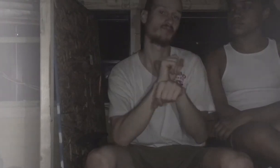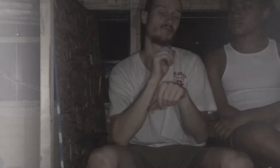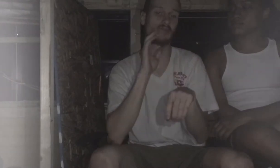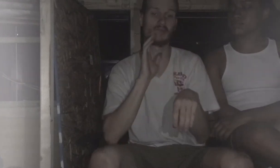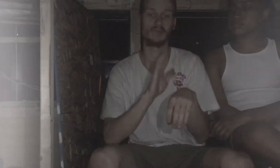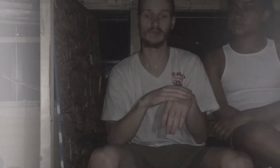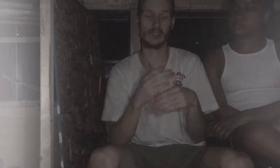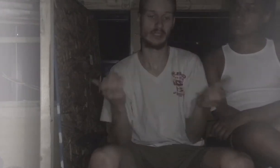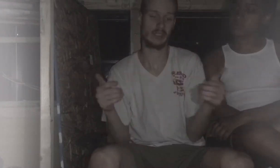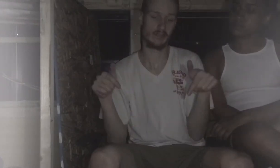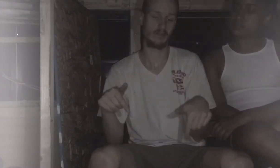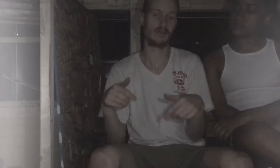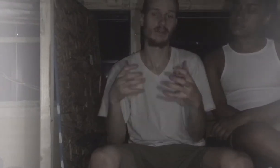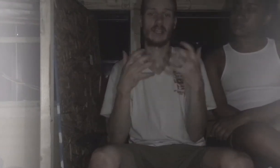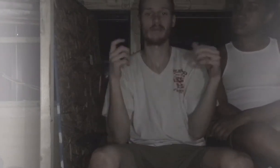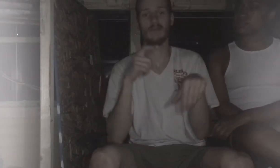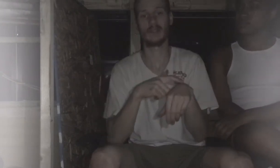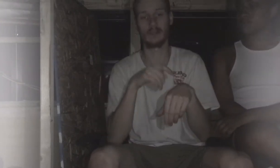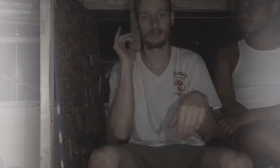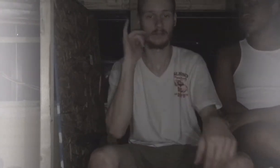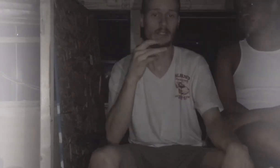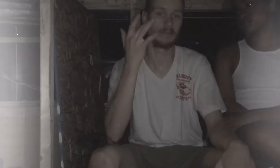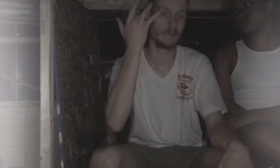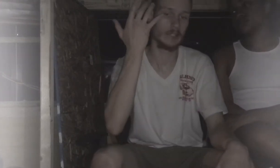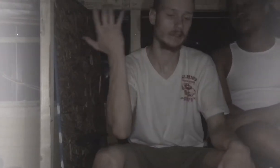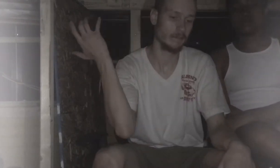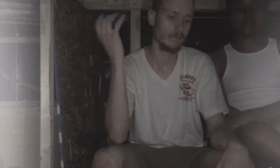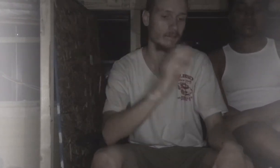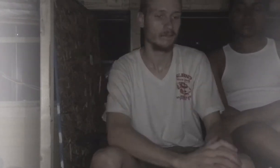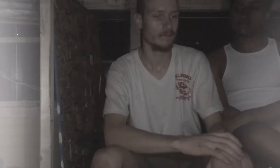And less working on bus here. we got not enough time. thats why.